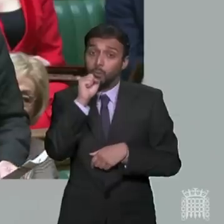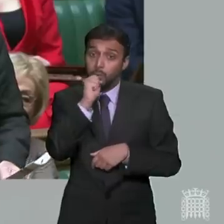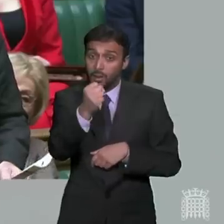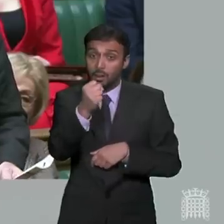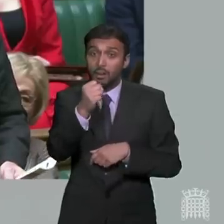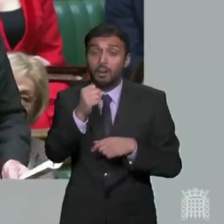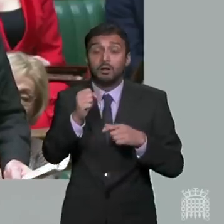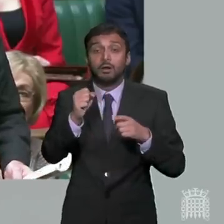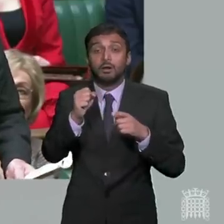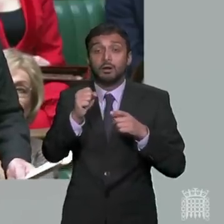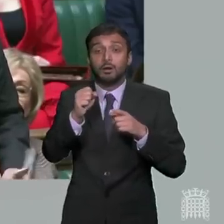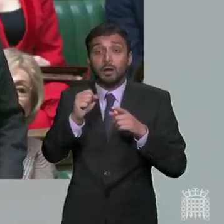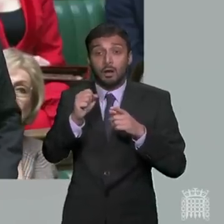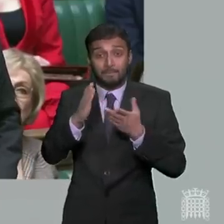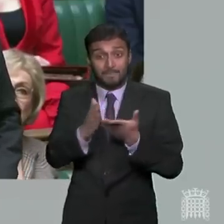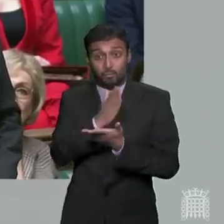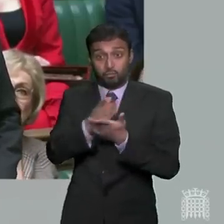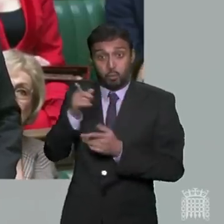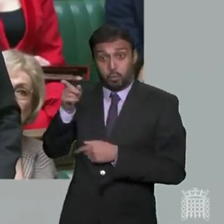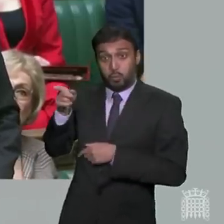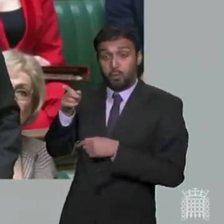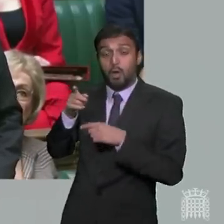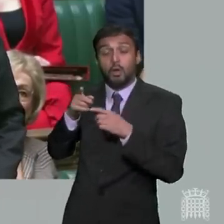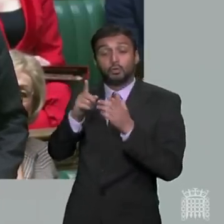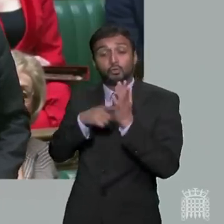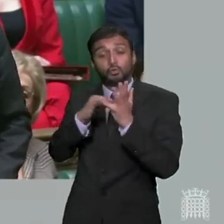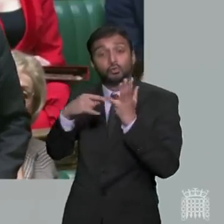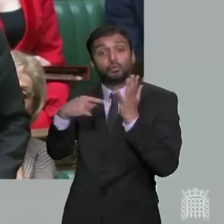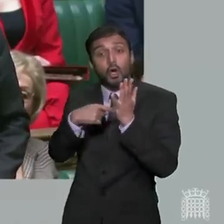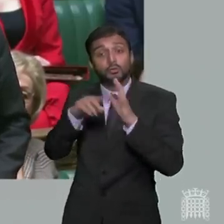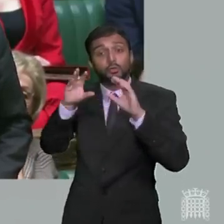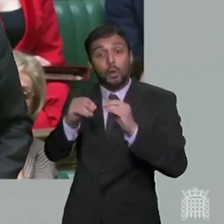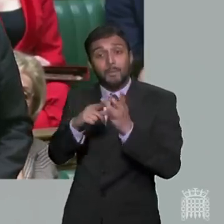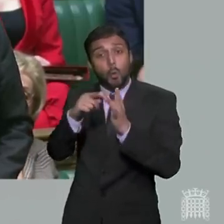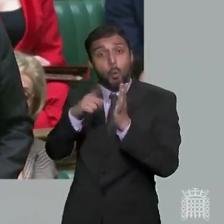so that it can be treated as the criminal organisation it is?